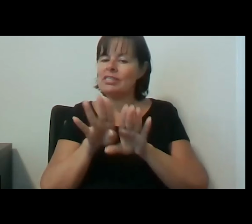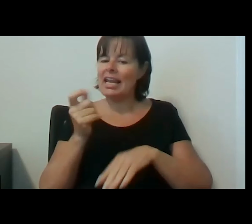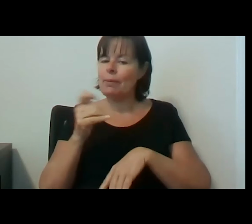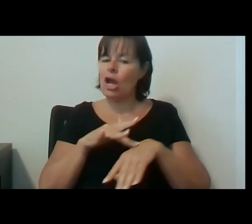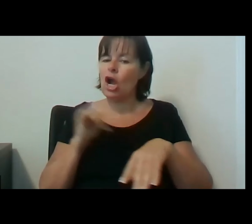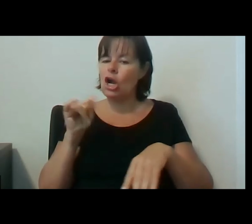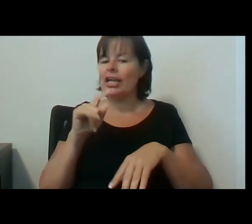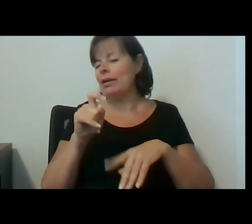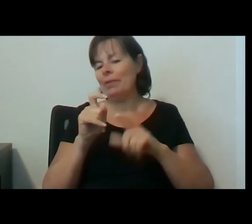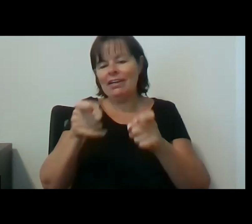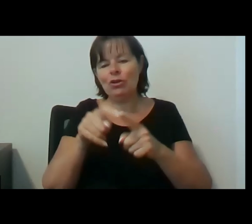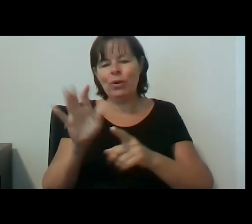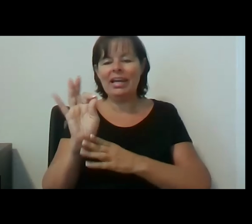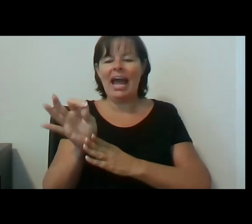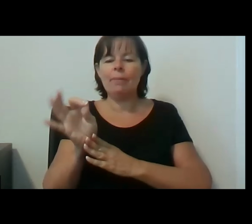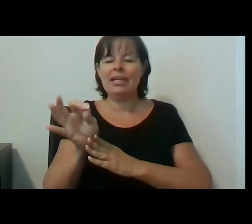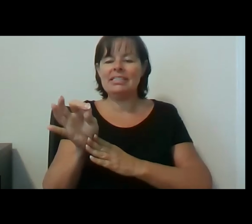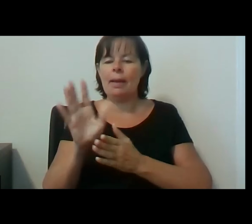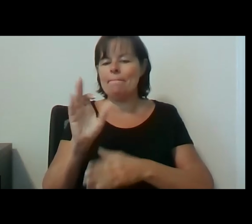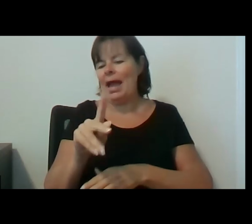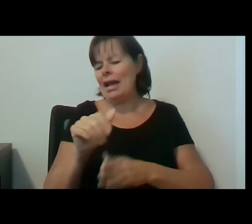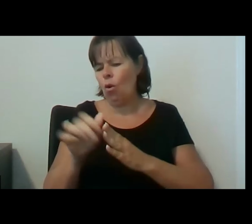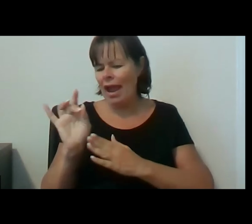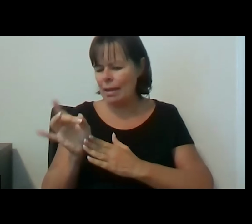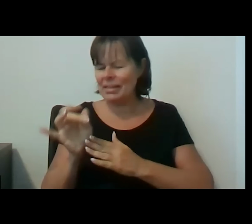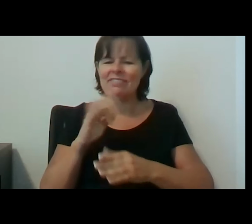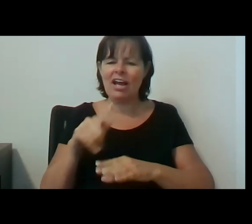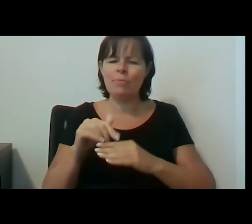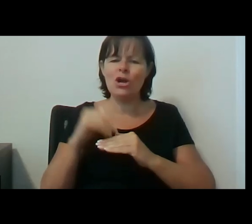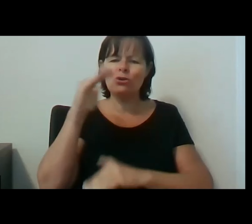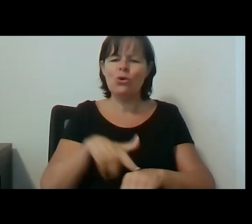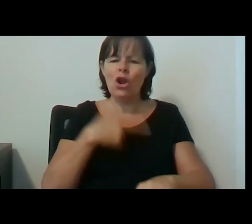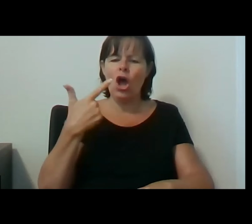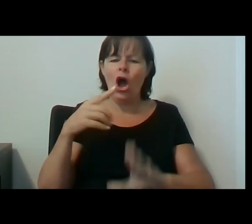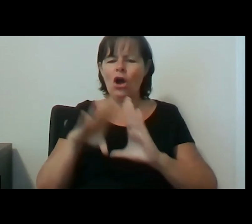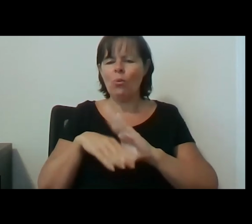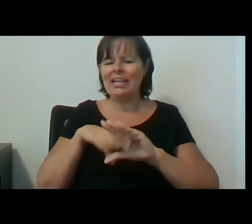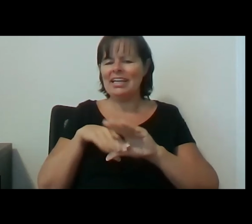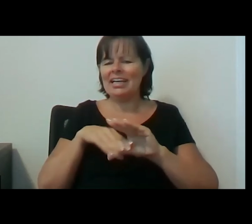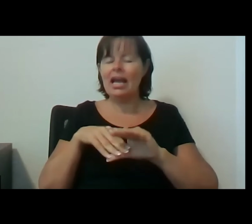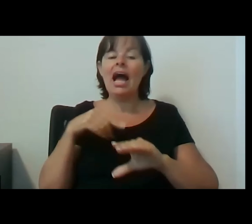nine minutes back or eight if I'm too long-winded I have dropped a couple of links in the chat for